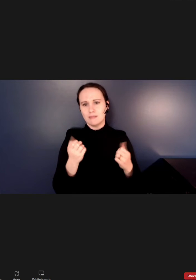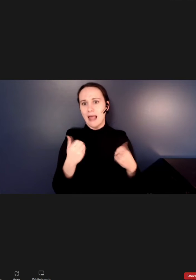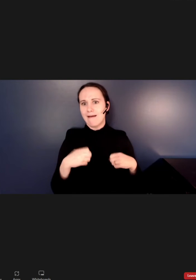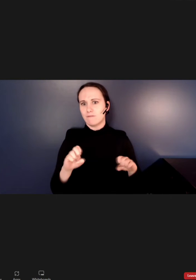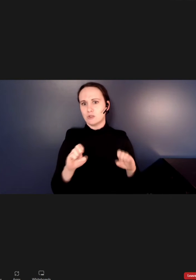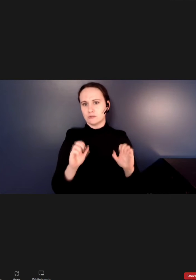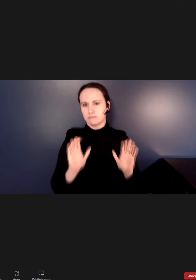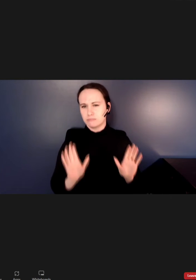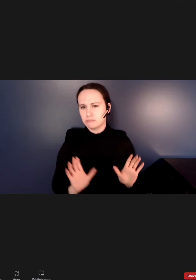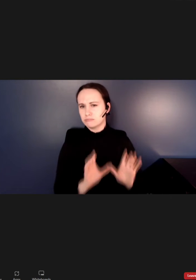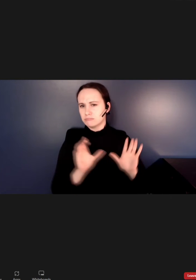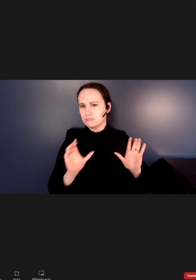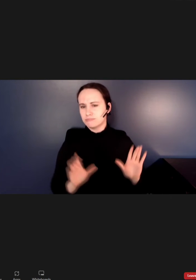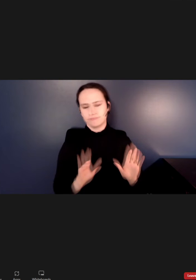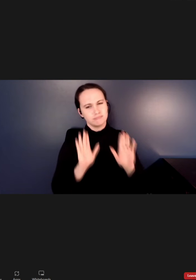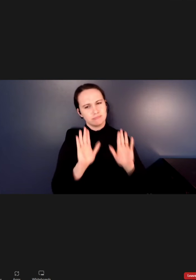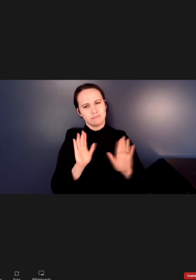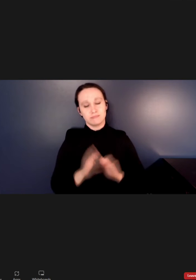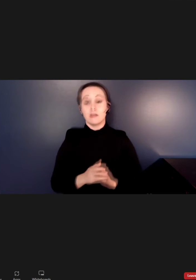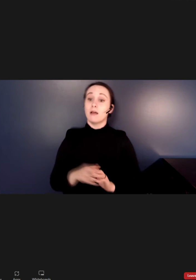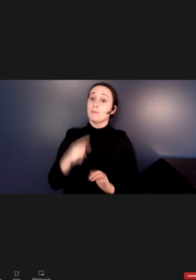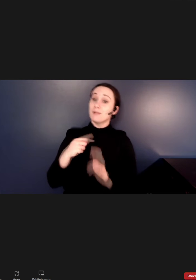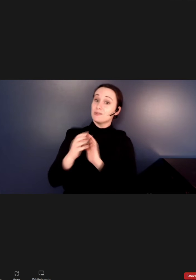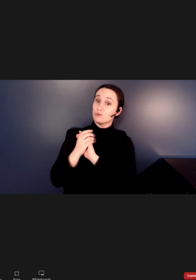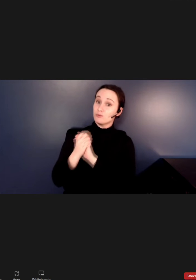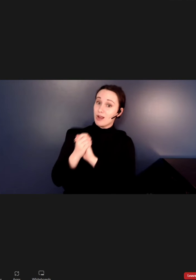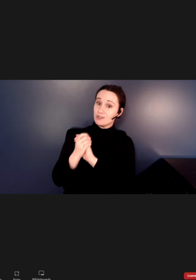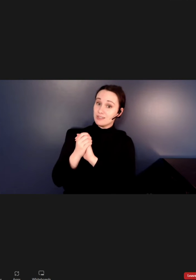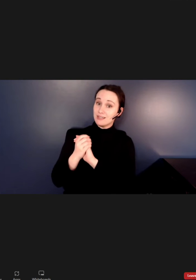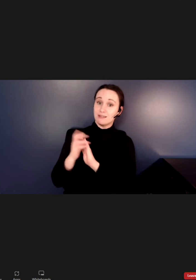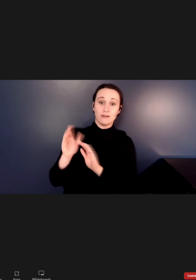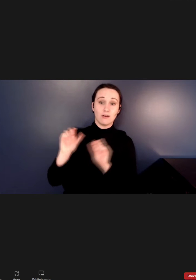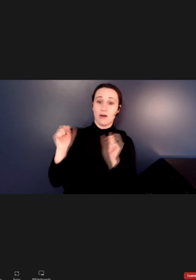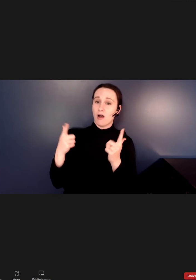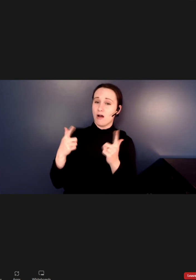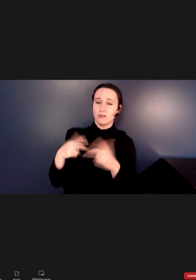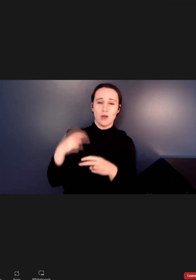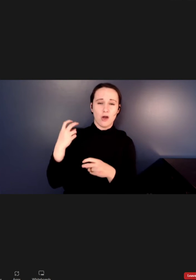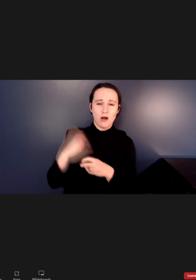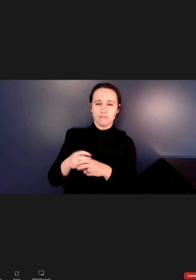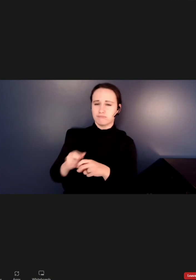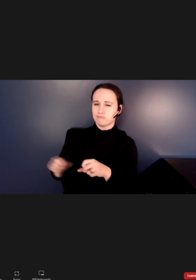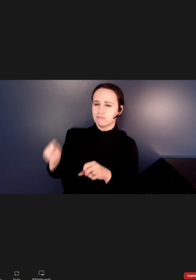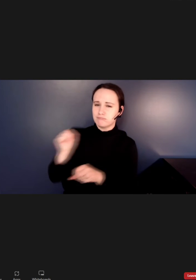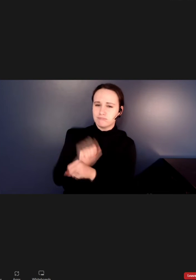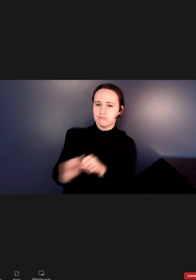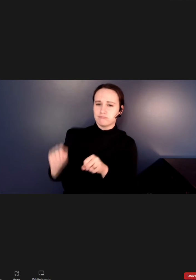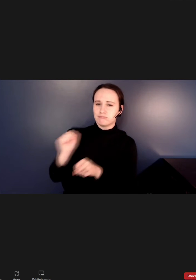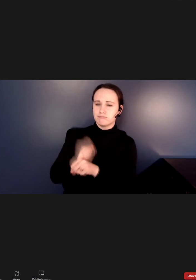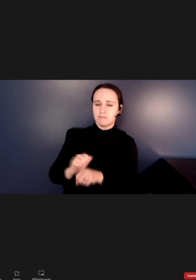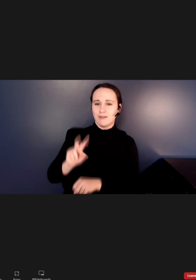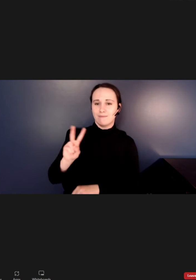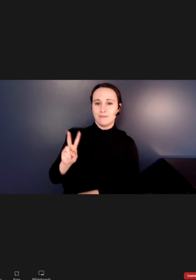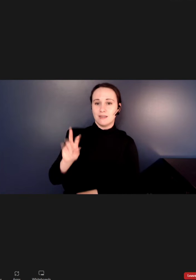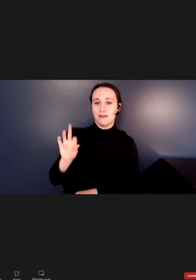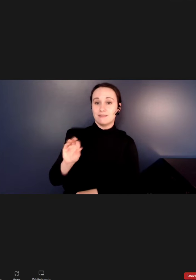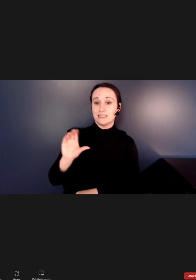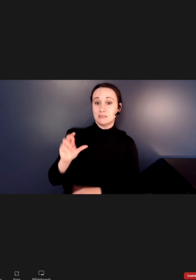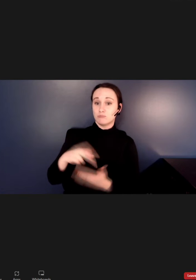have to congratulate all of the hard work that's going into the VFC program and the